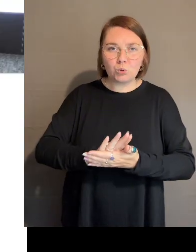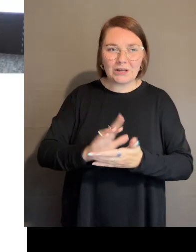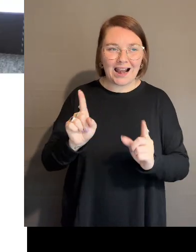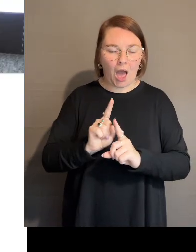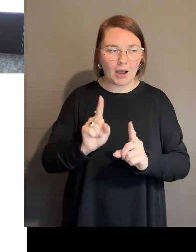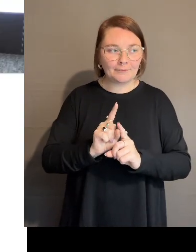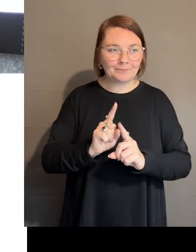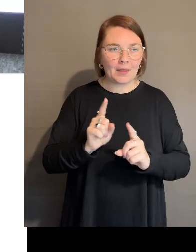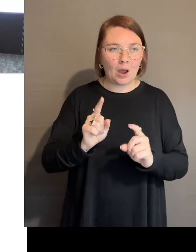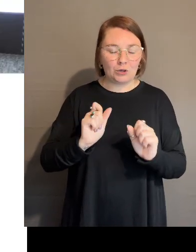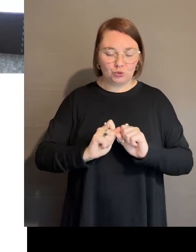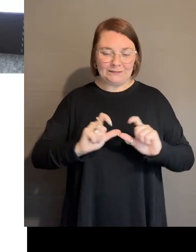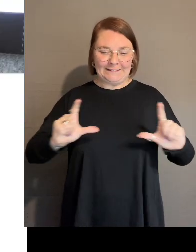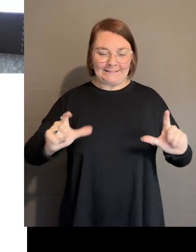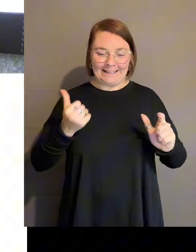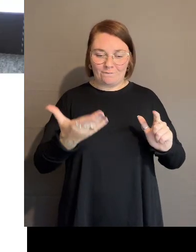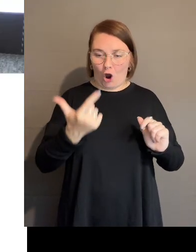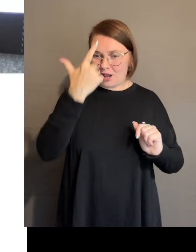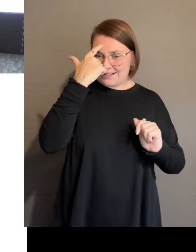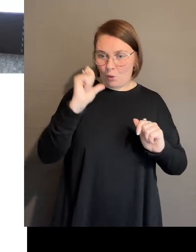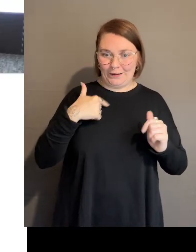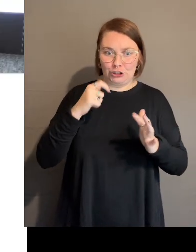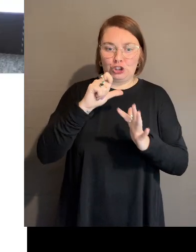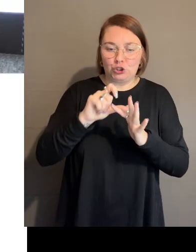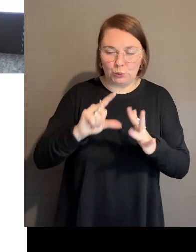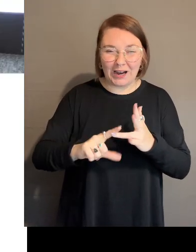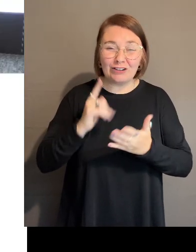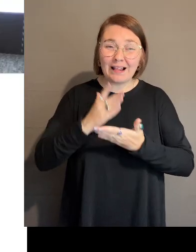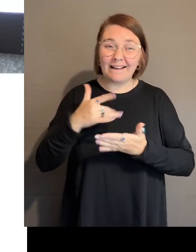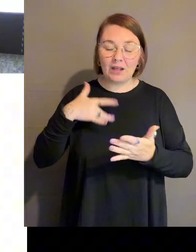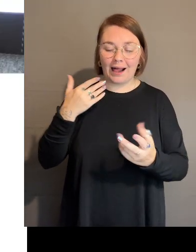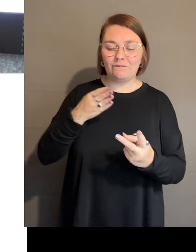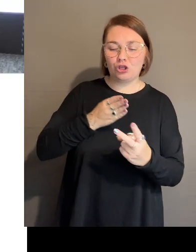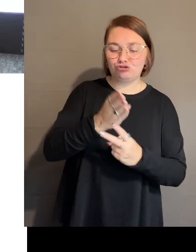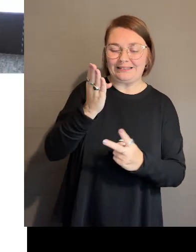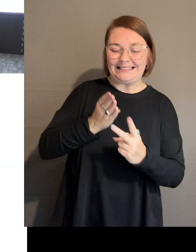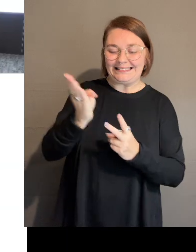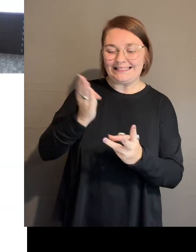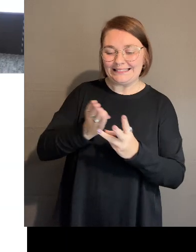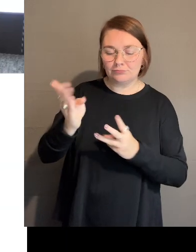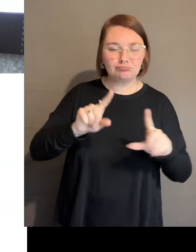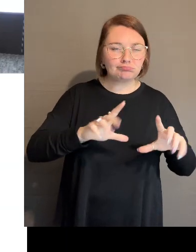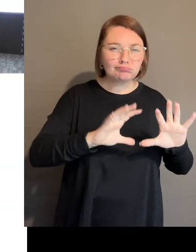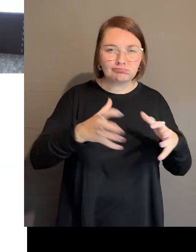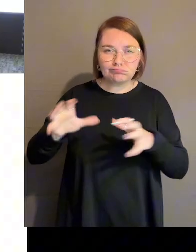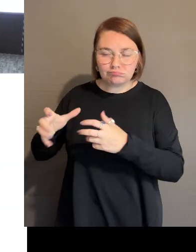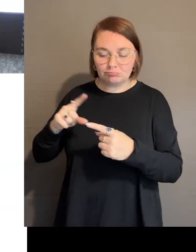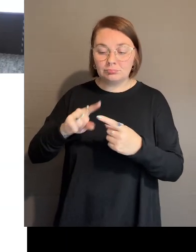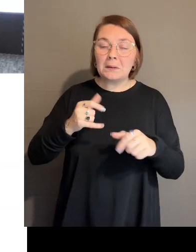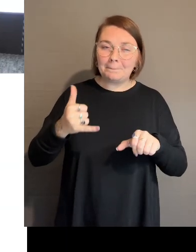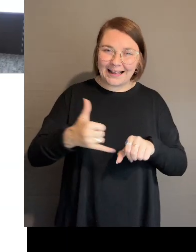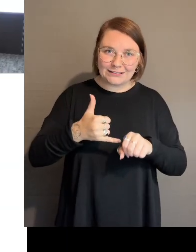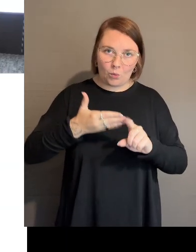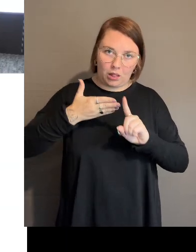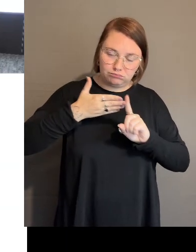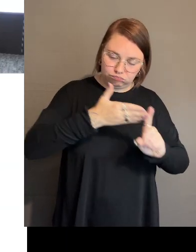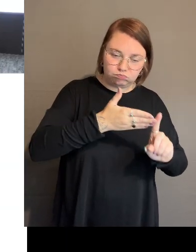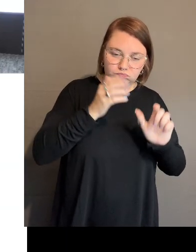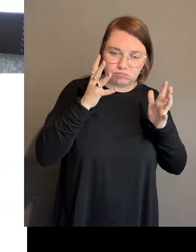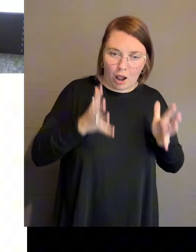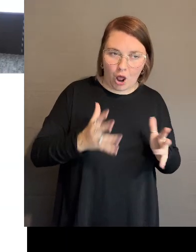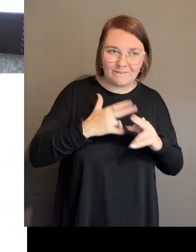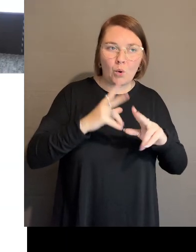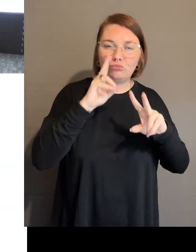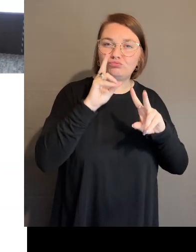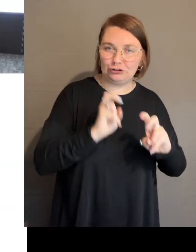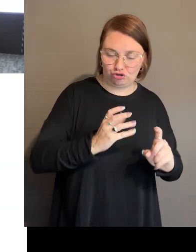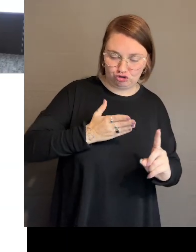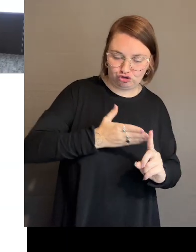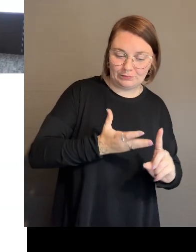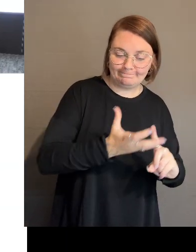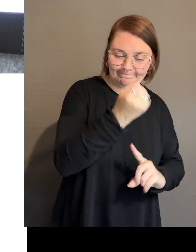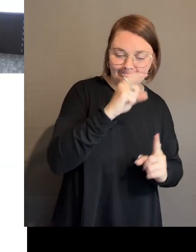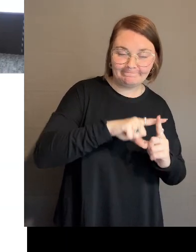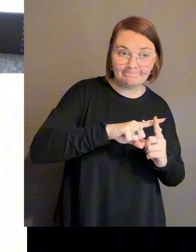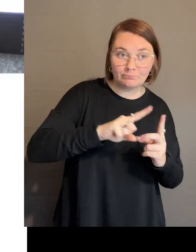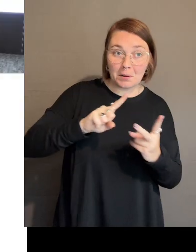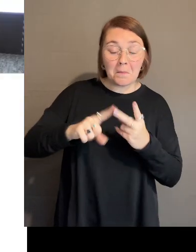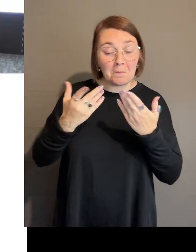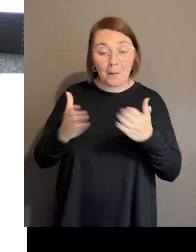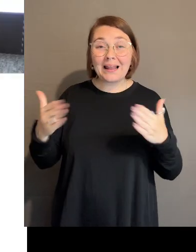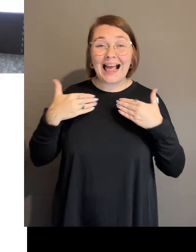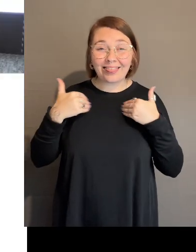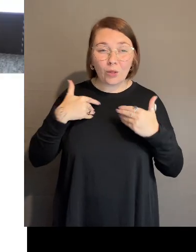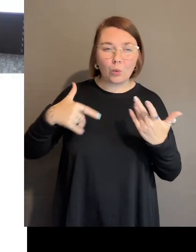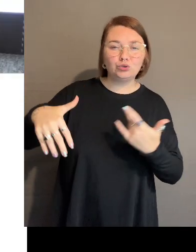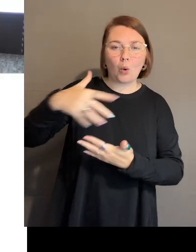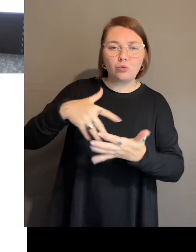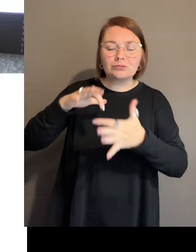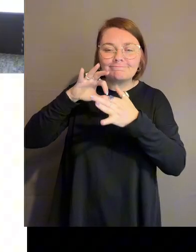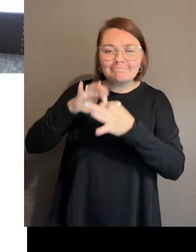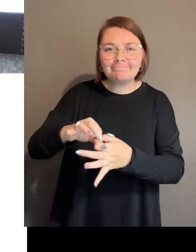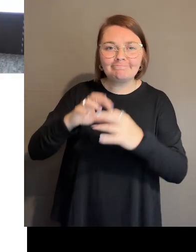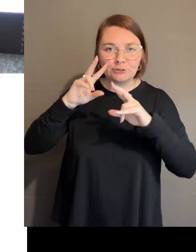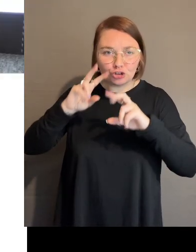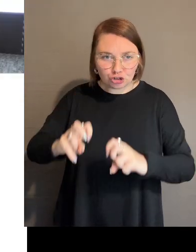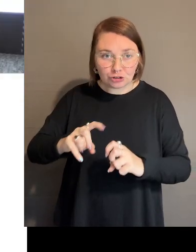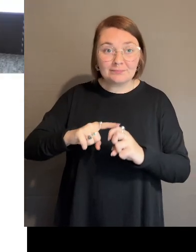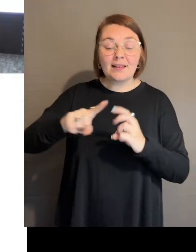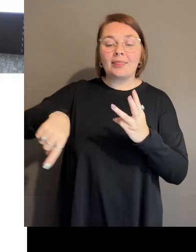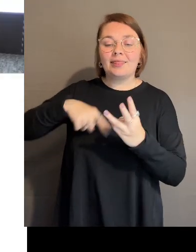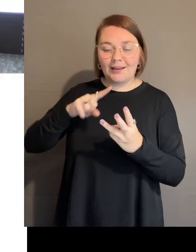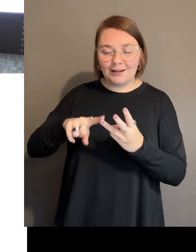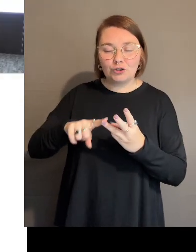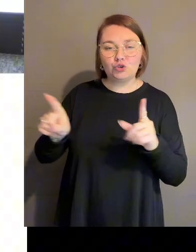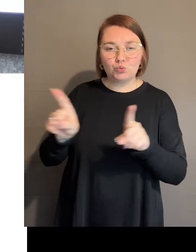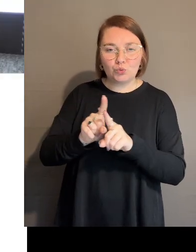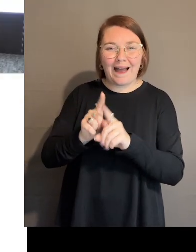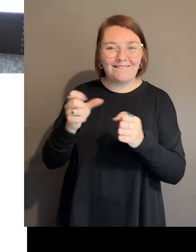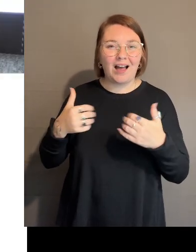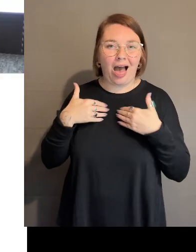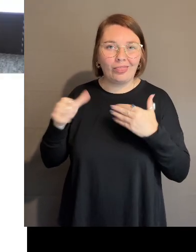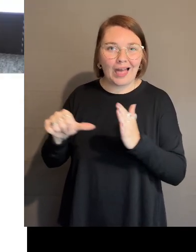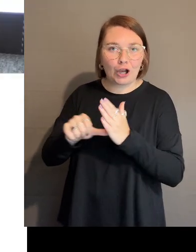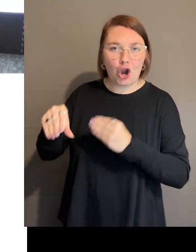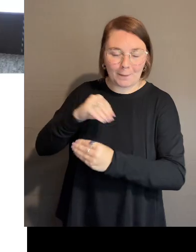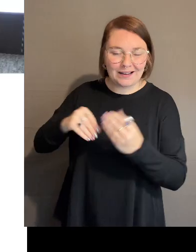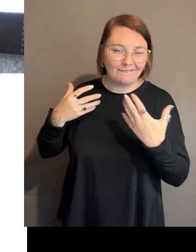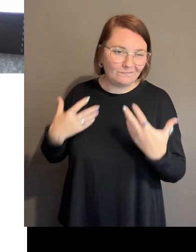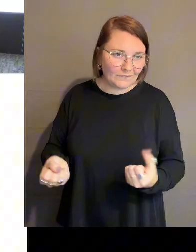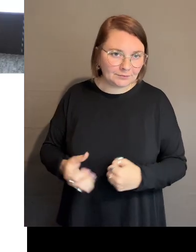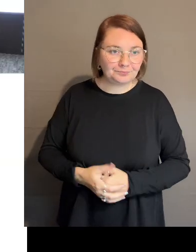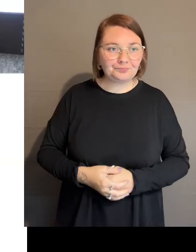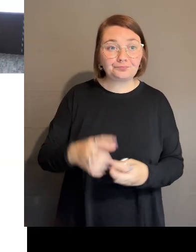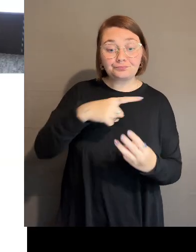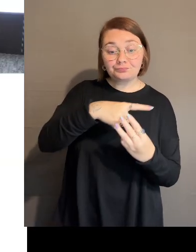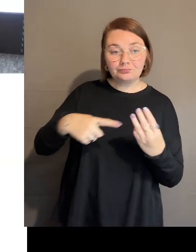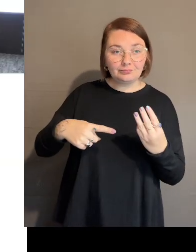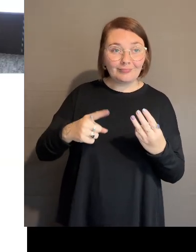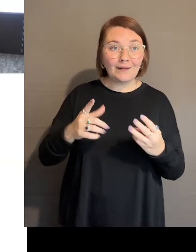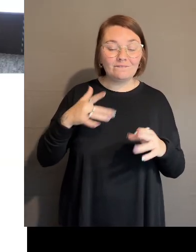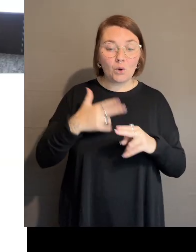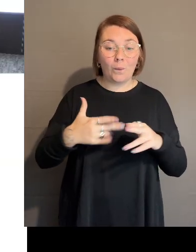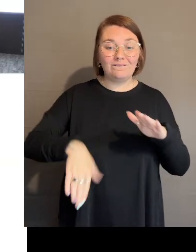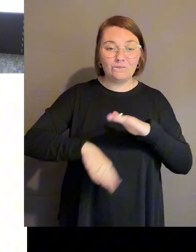to kind of give you an idea of what we do, I would say that it falls into three different categories. So we do a lot of medically-oriented stuff for research, but we also do public health and more socially related research, and then we have, health economics, and we do this across the lifespan.